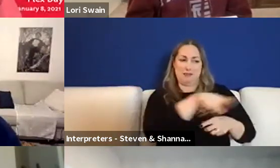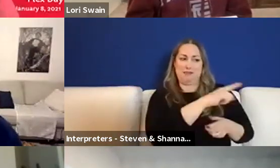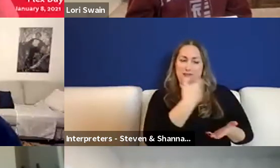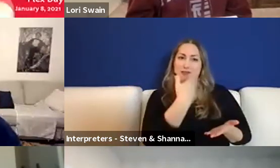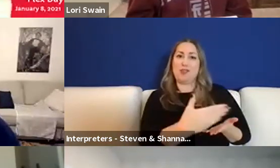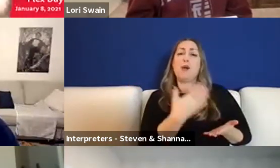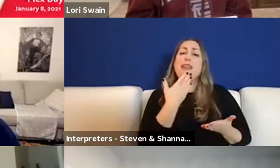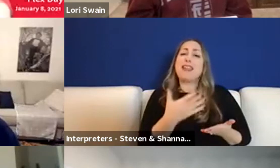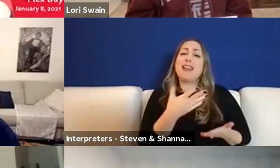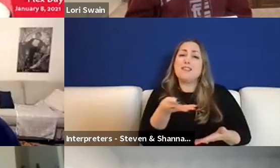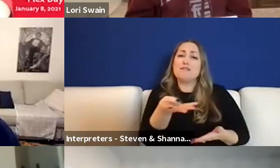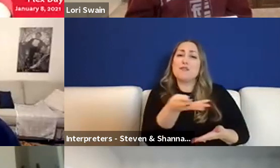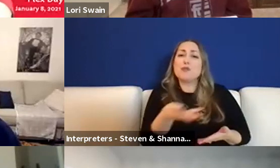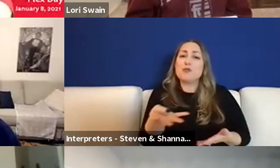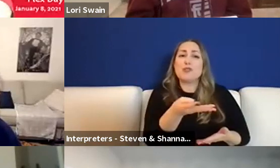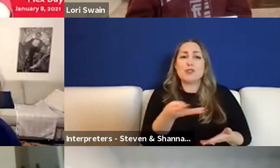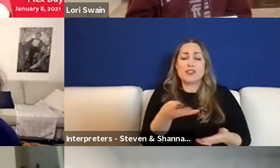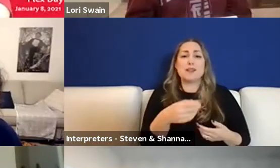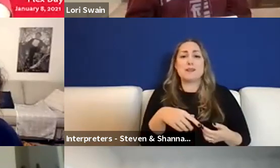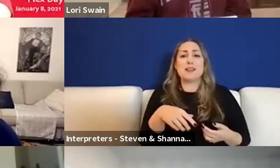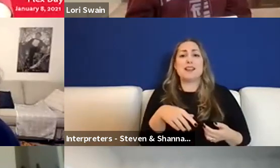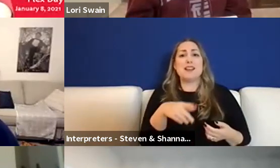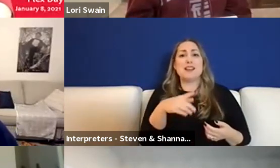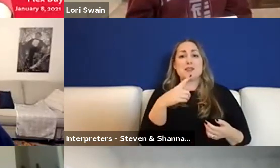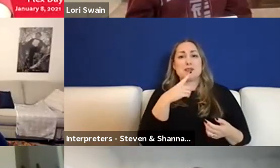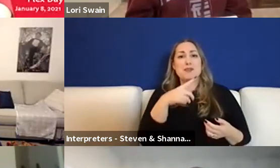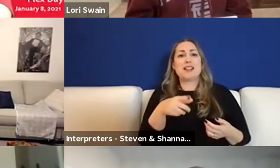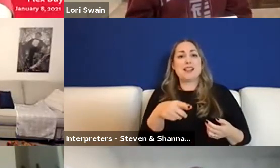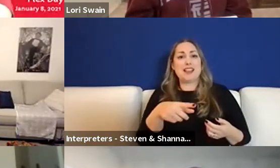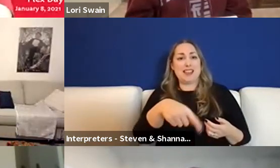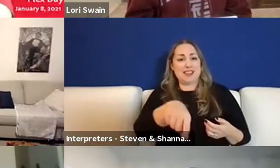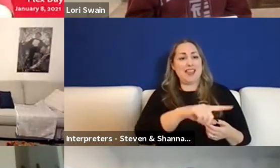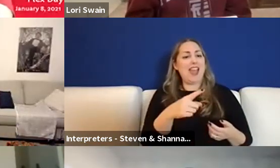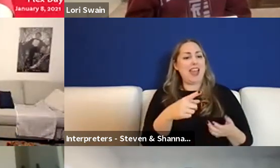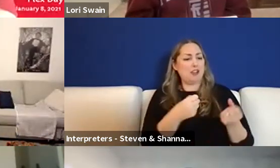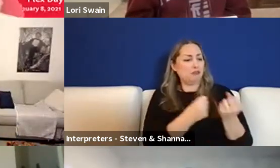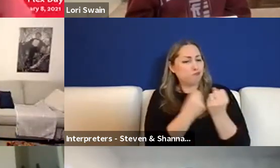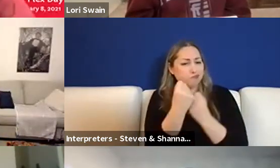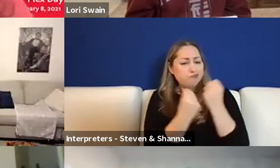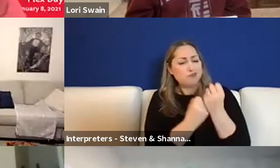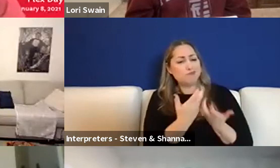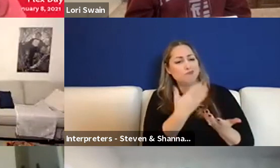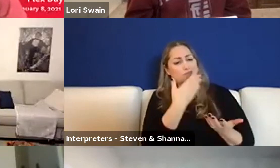it's great to have five people working together who want to talk to each other and work together and then are willing to talk